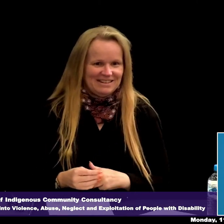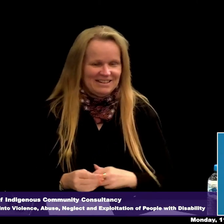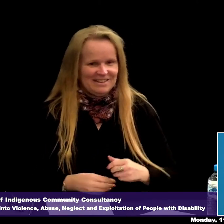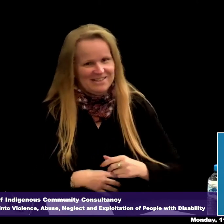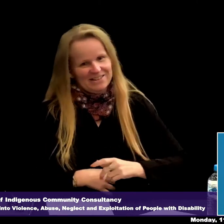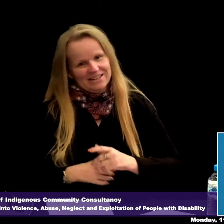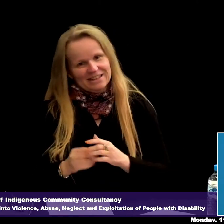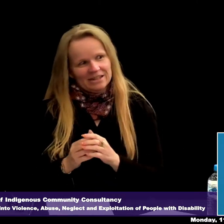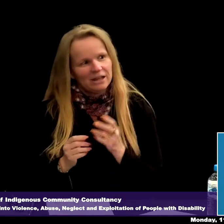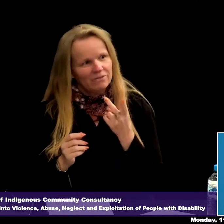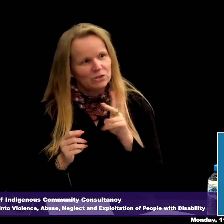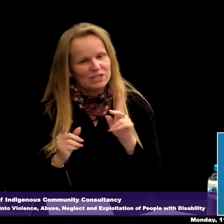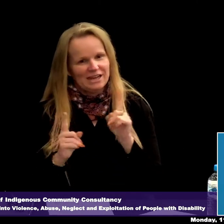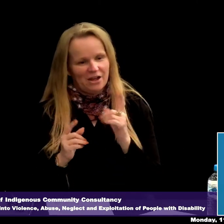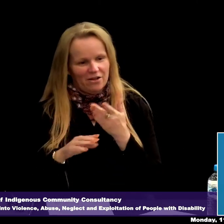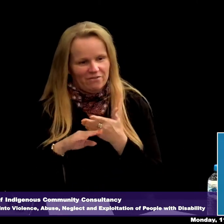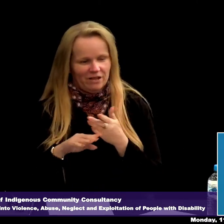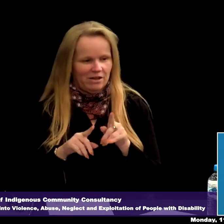use 20 now. There are 20 now.